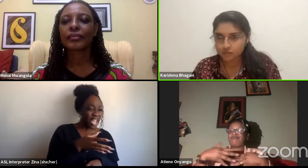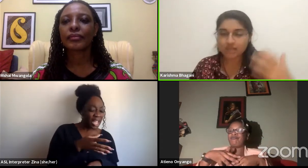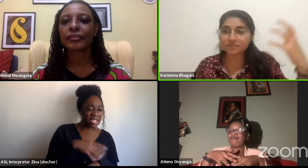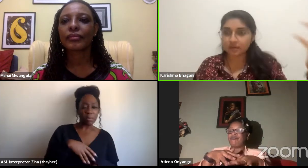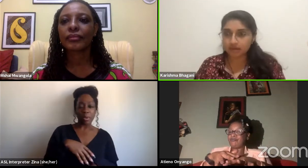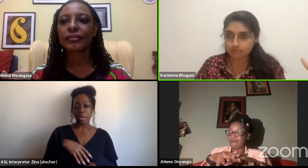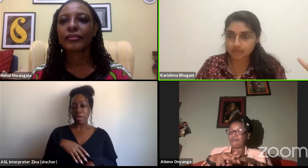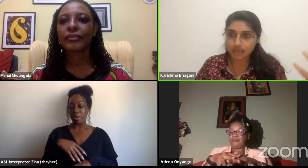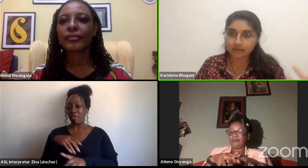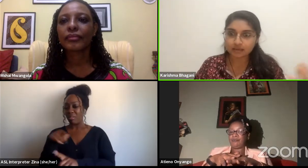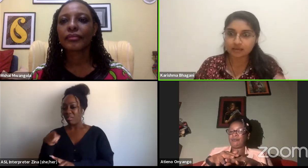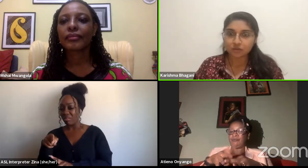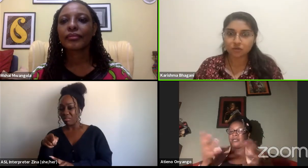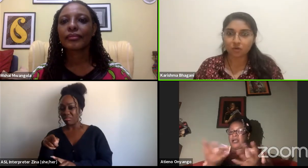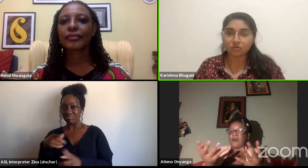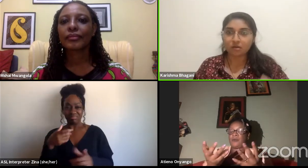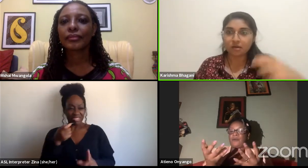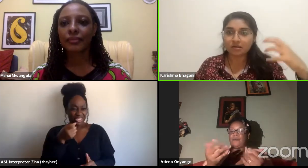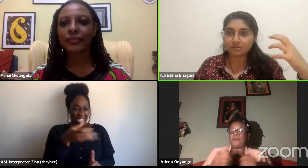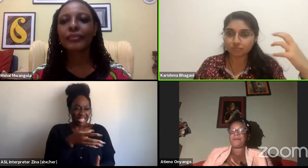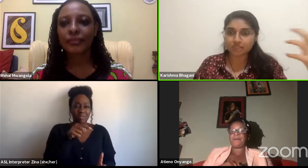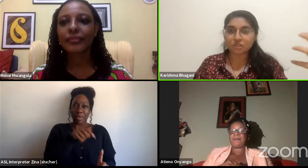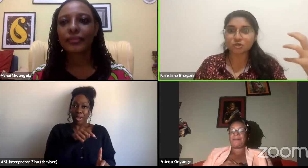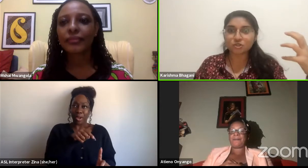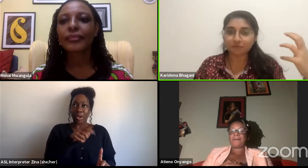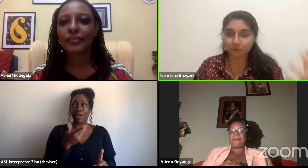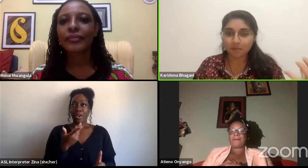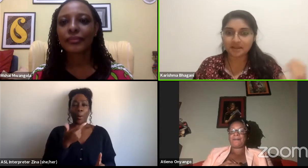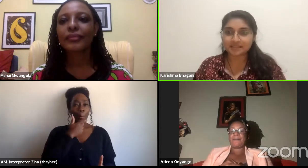Shakespeare being British performance